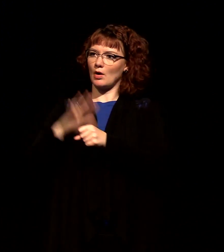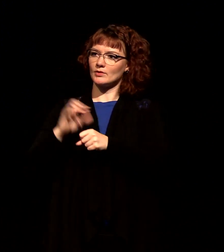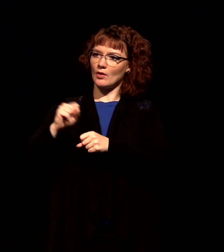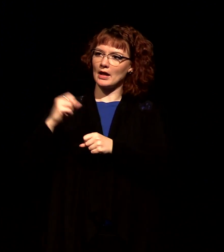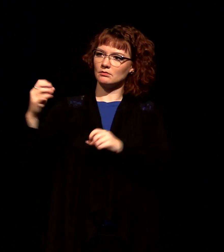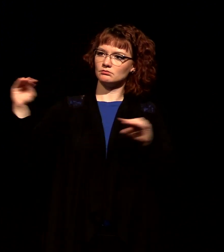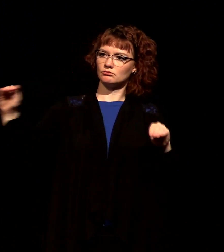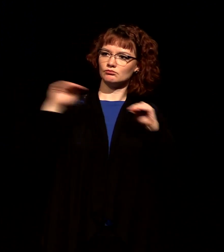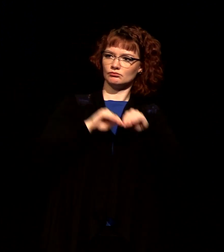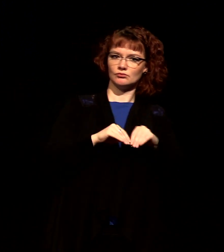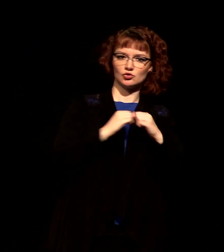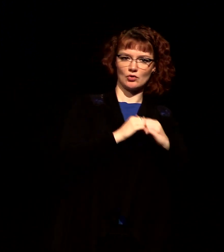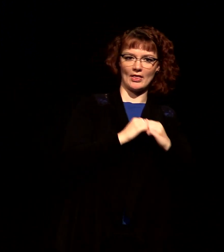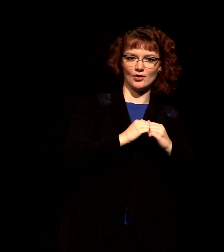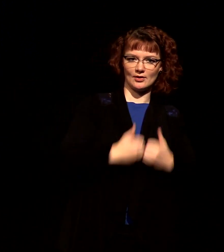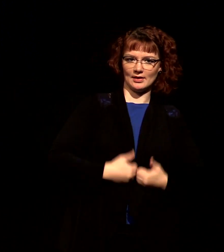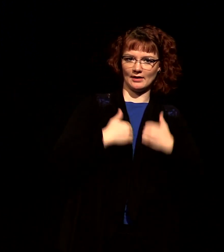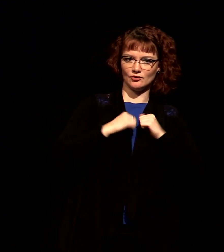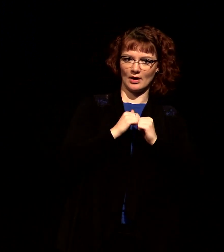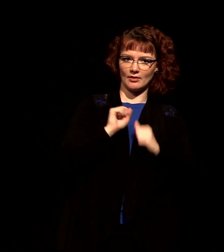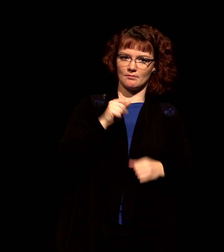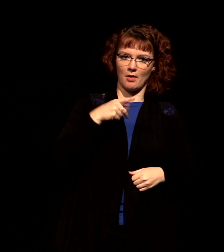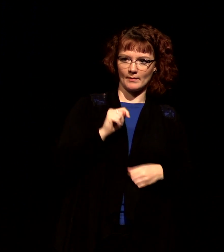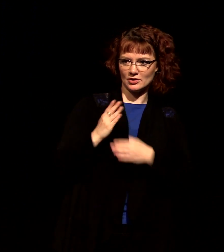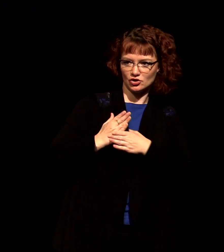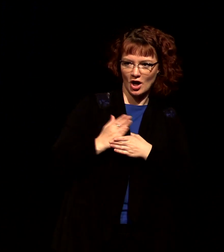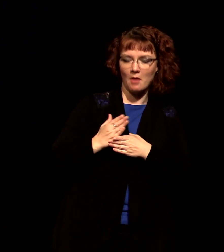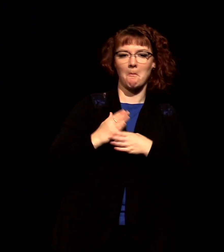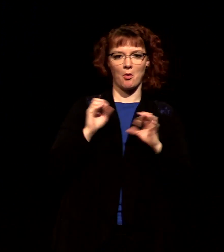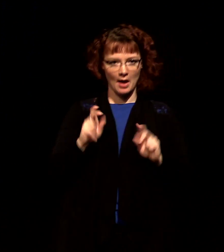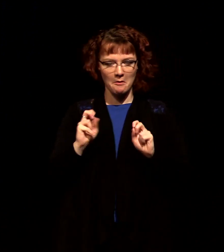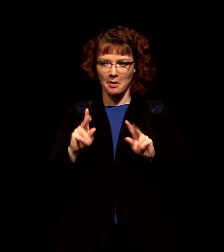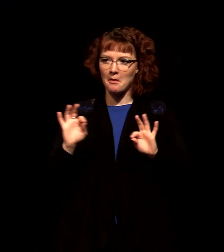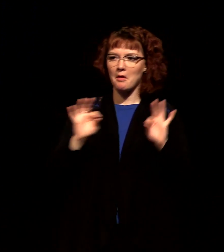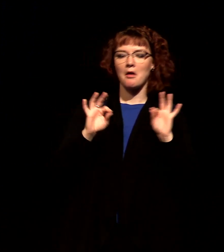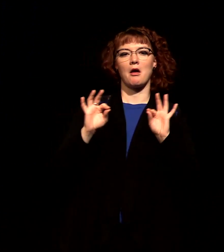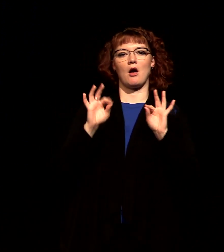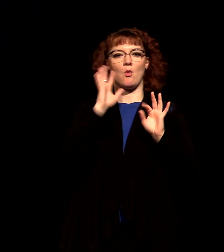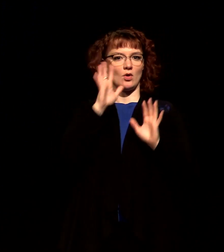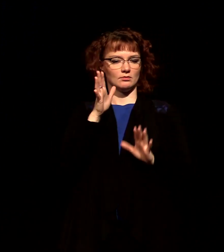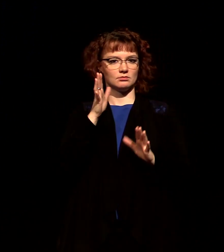you and I will let's get a big apartment and we shared this together. We'd work and I'm going to have a good time. And